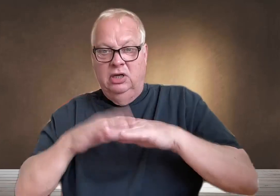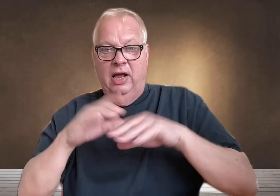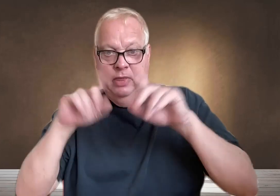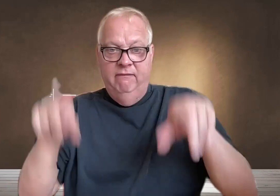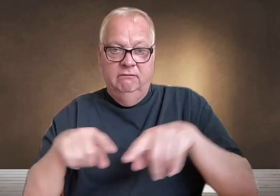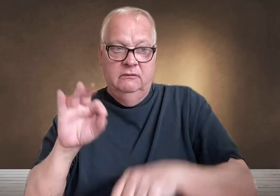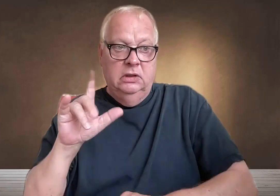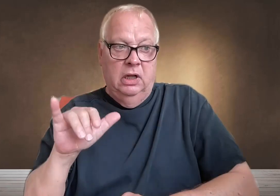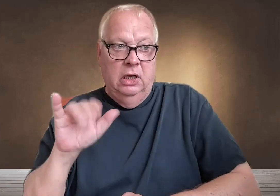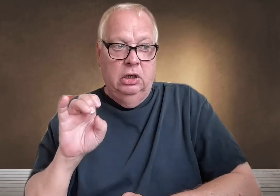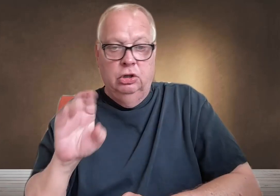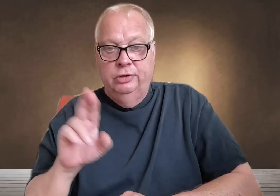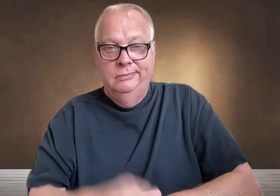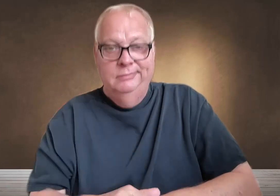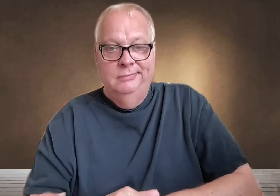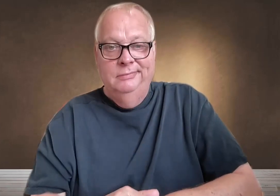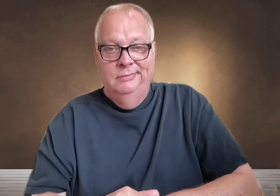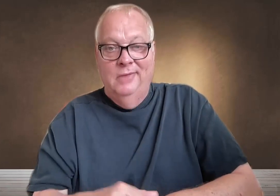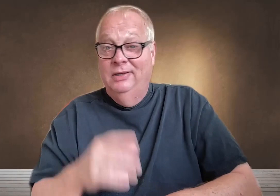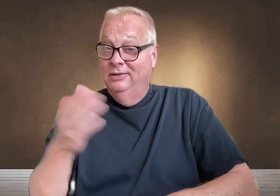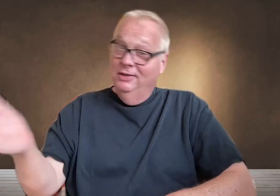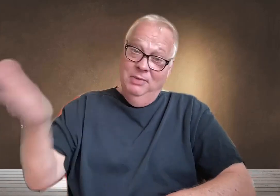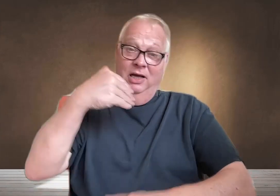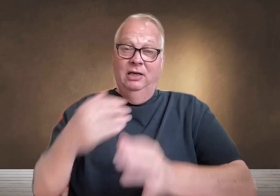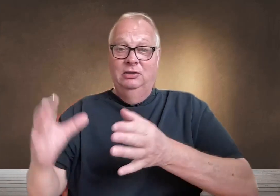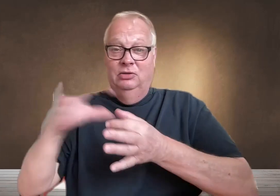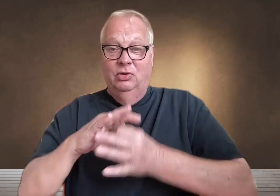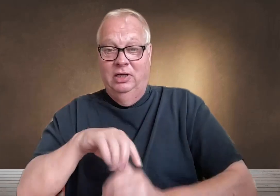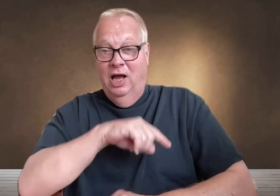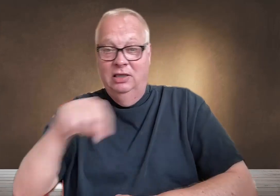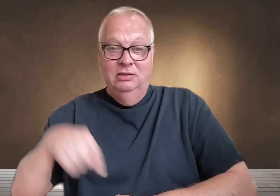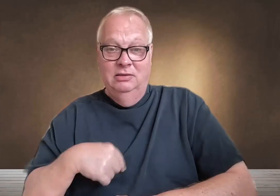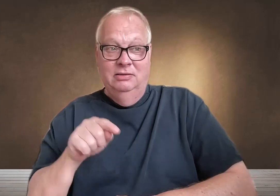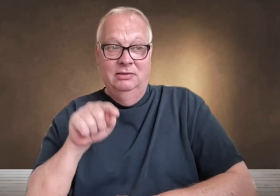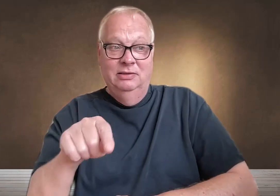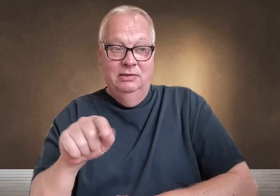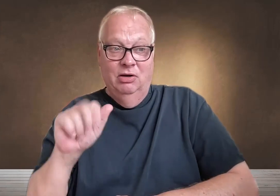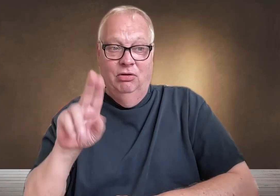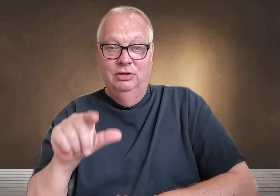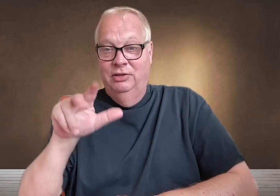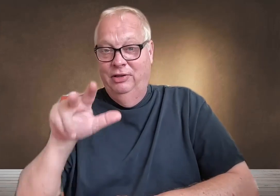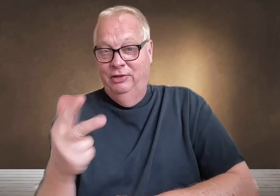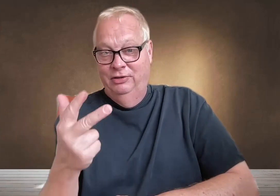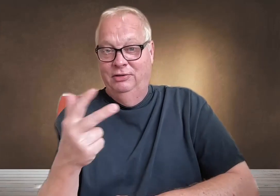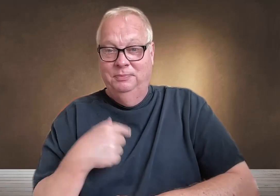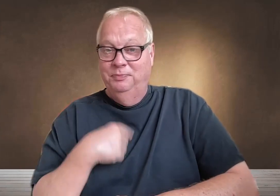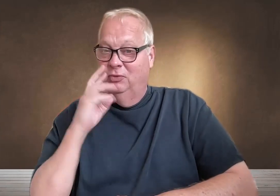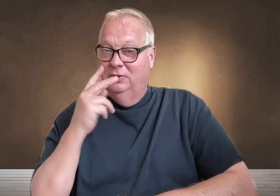The information is on the flyer. So come on out and join us on Thursday August 3!